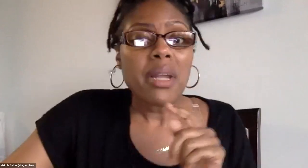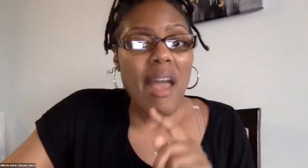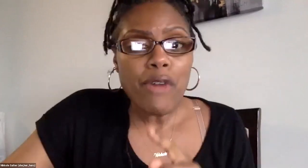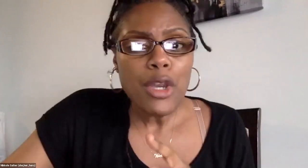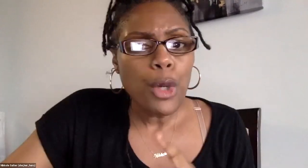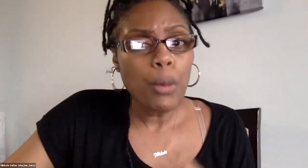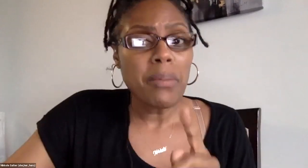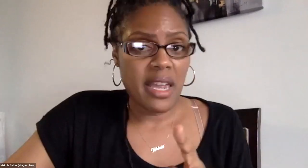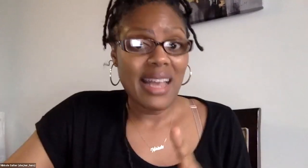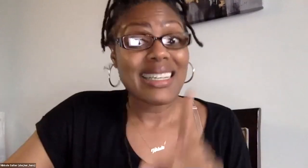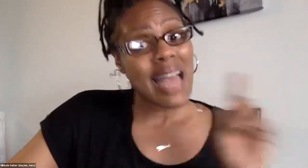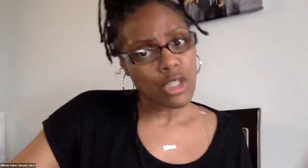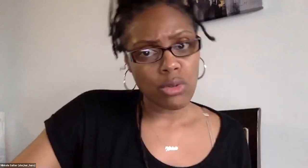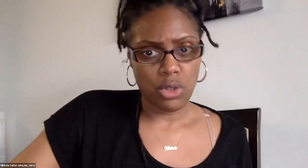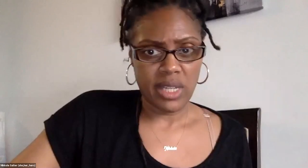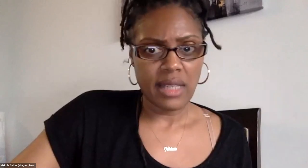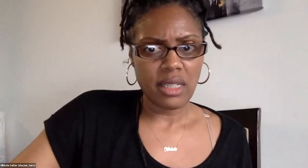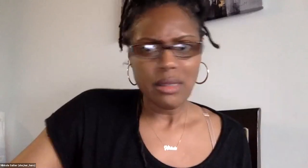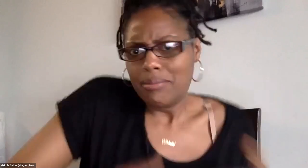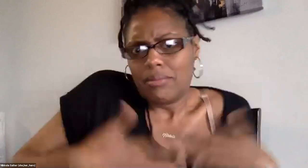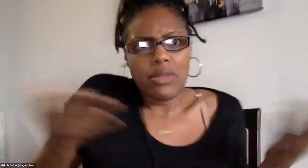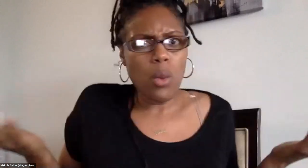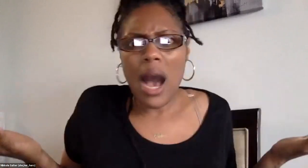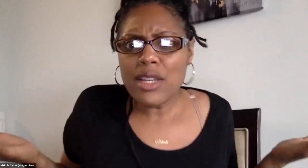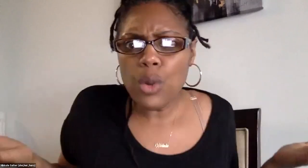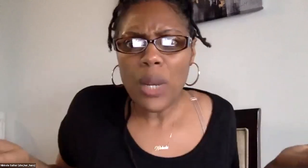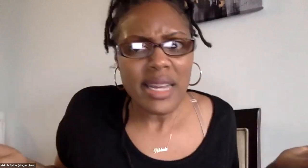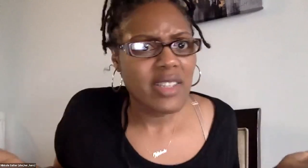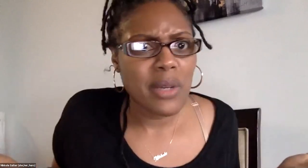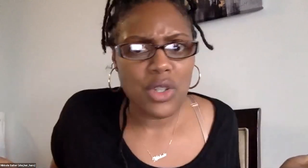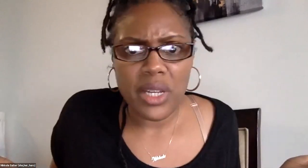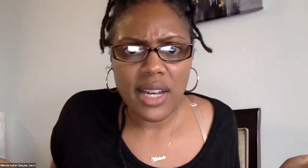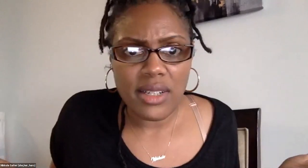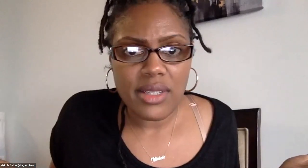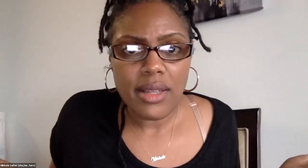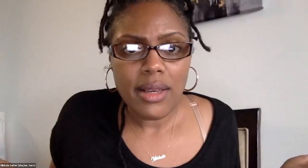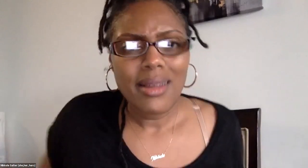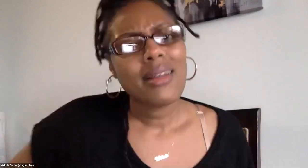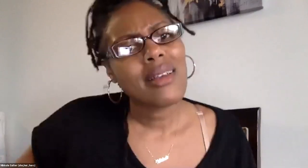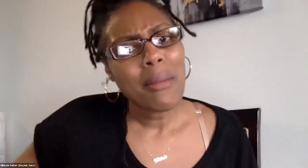But if every human being is a natural storyteller, then why do we need to be storytellers?